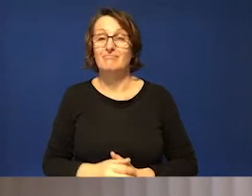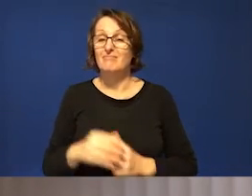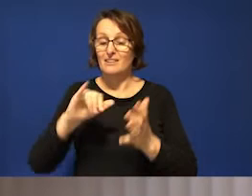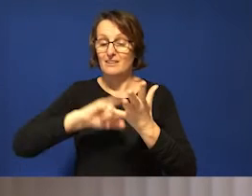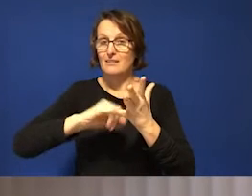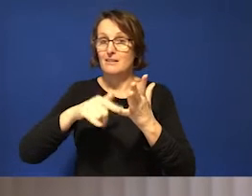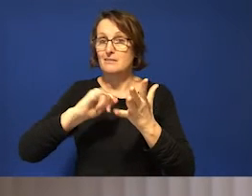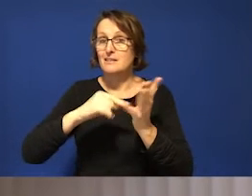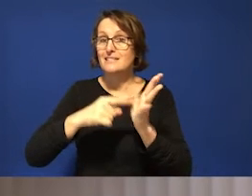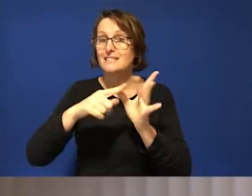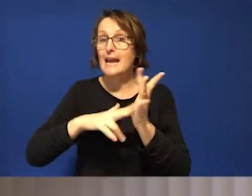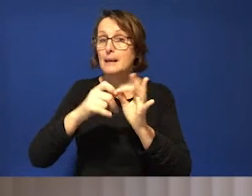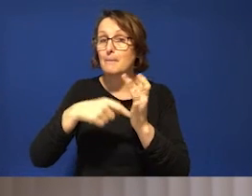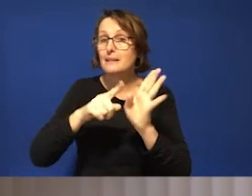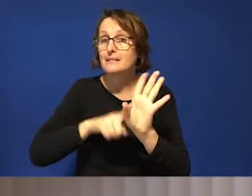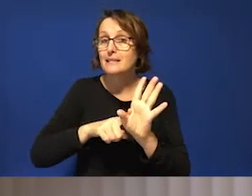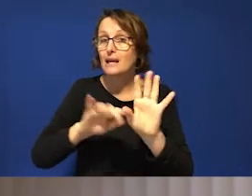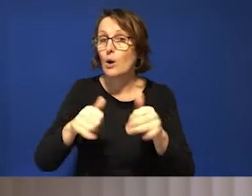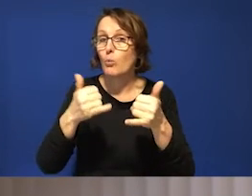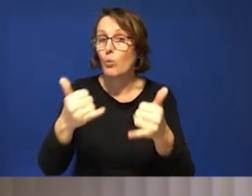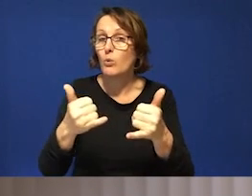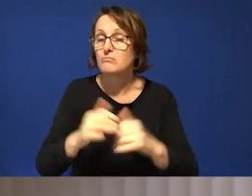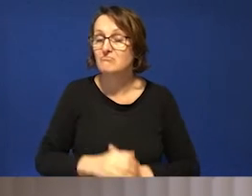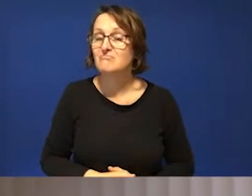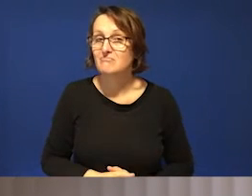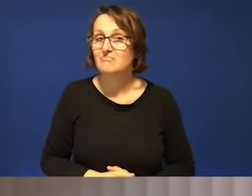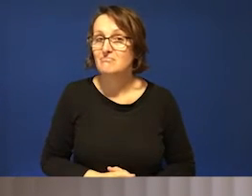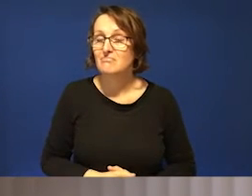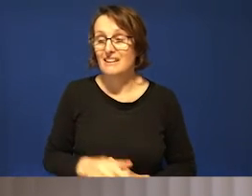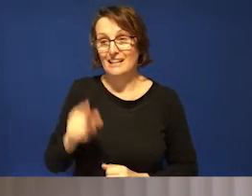was that sustainability the award, because it just,